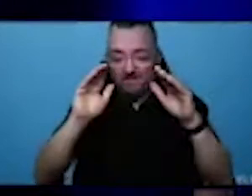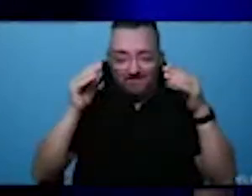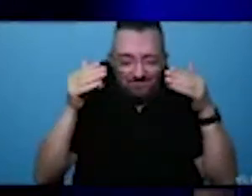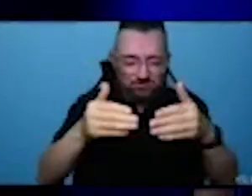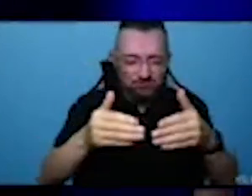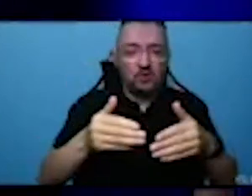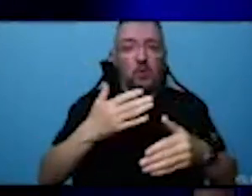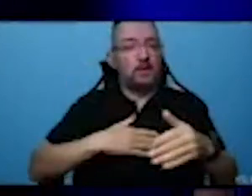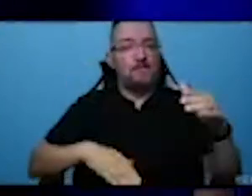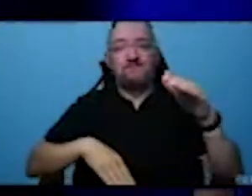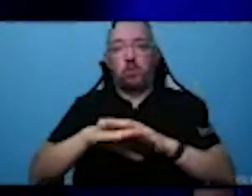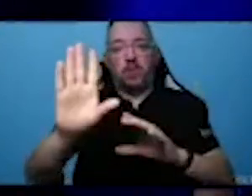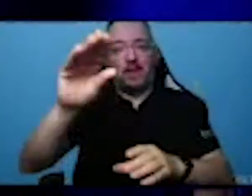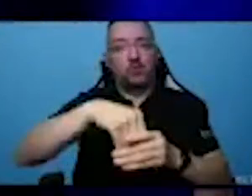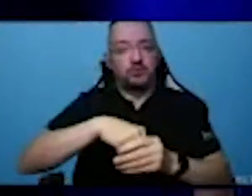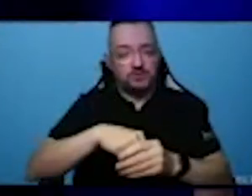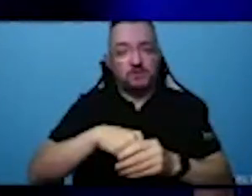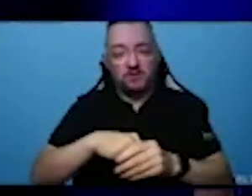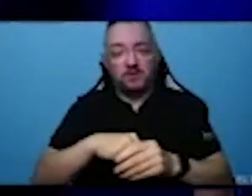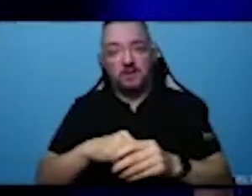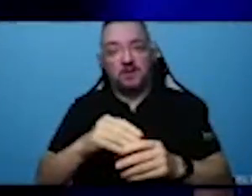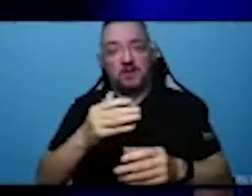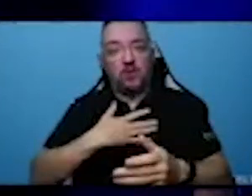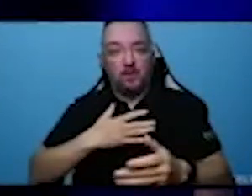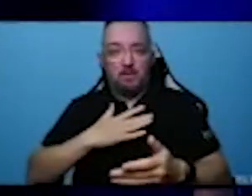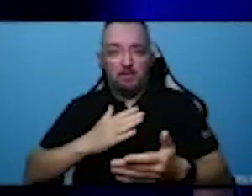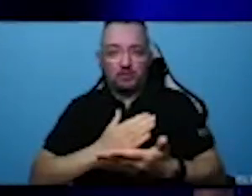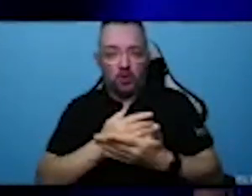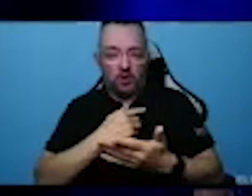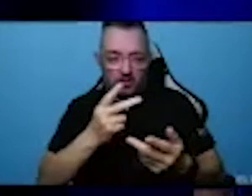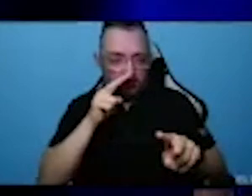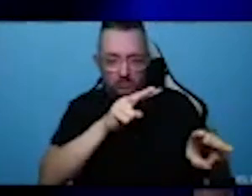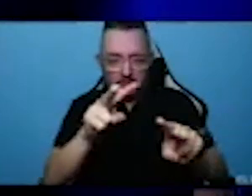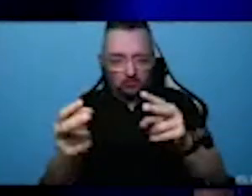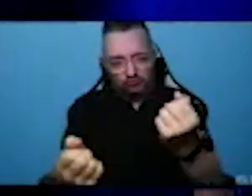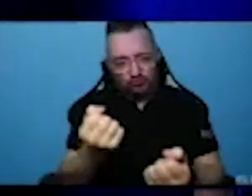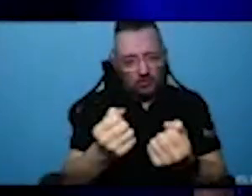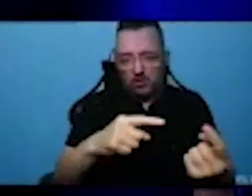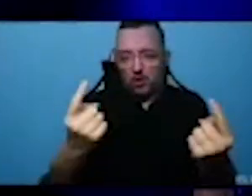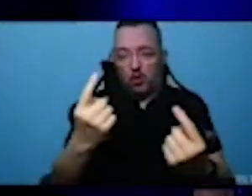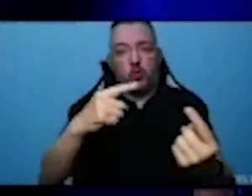ensuring that we were engaging, not just with the usual suspects across Scottish society, but actually reaching out